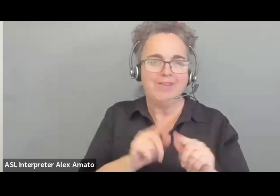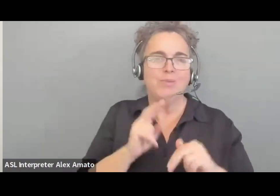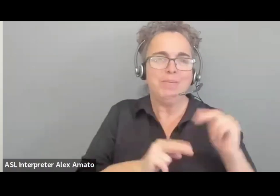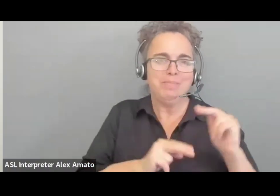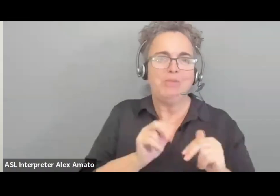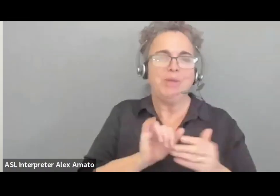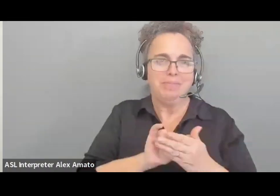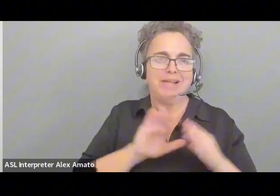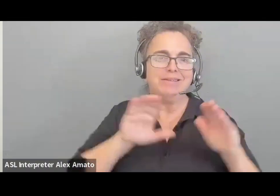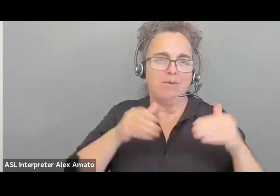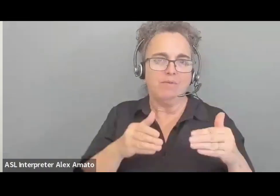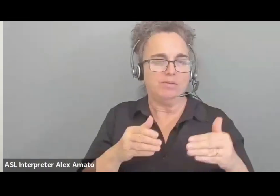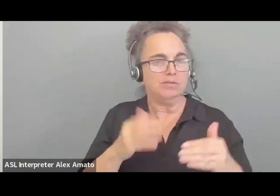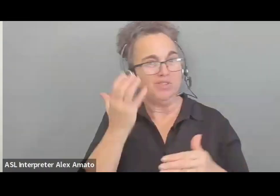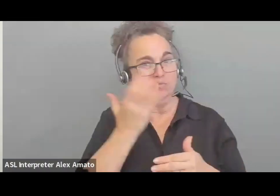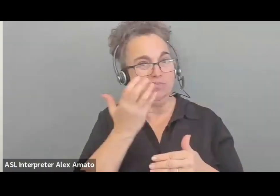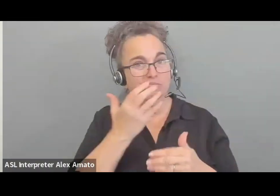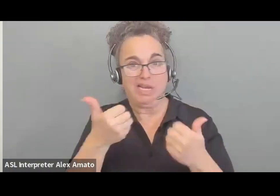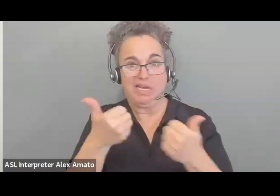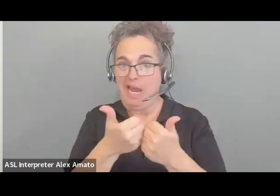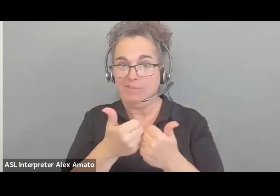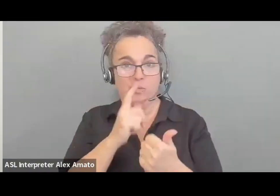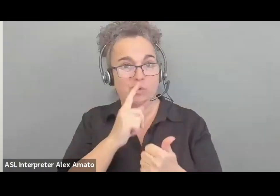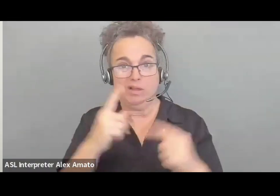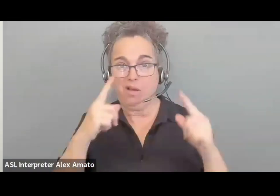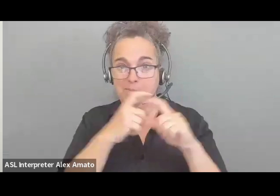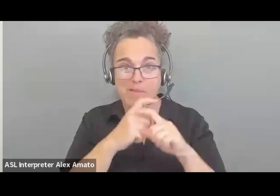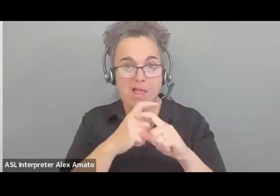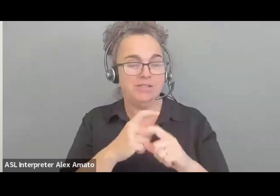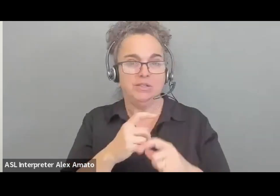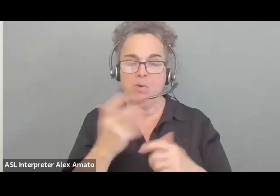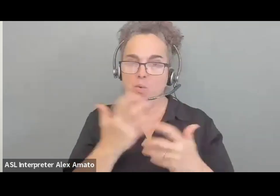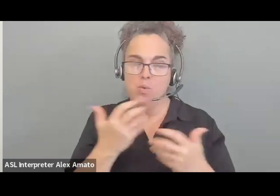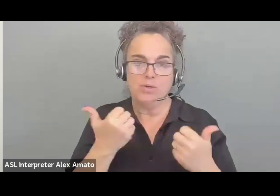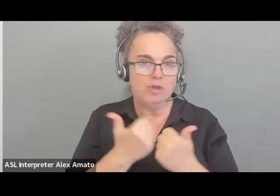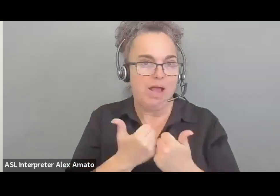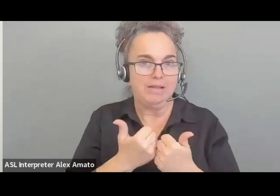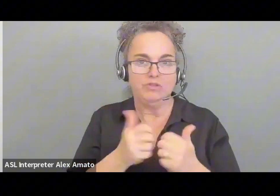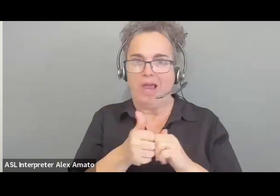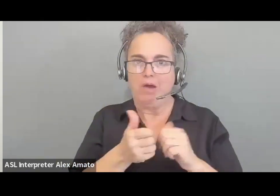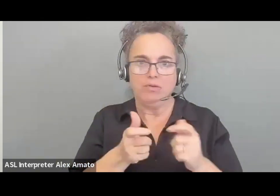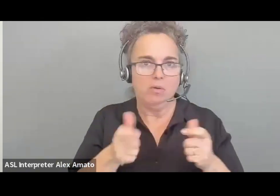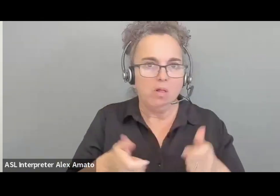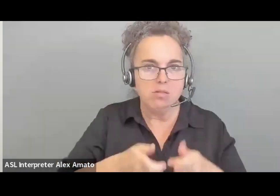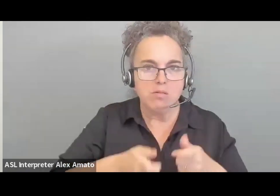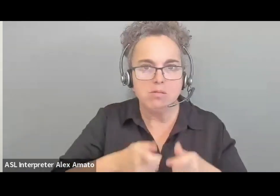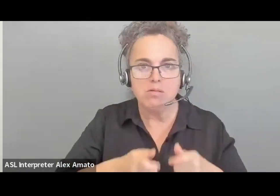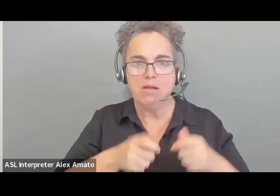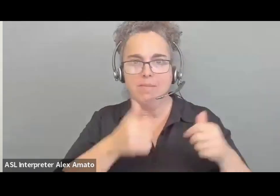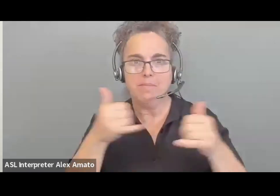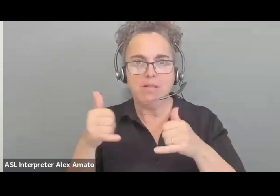it's they're complex, they're challenging in terms of how they're built and how they operate. And what I would say in that regard is